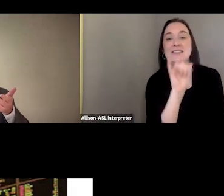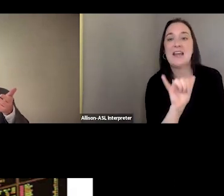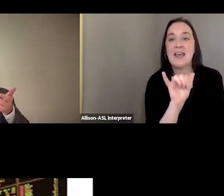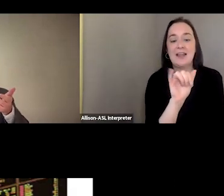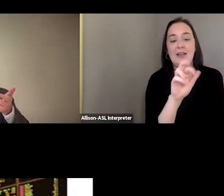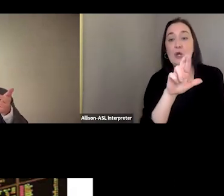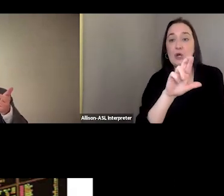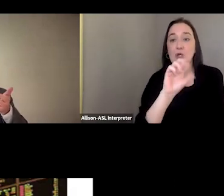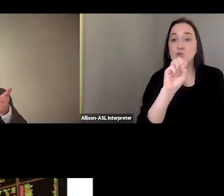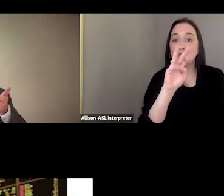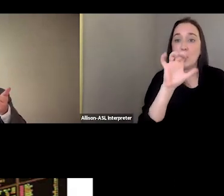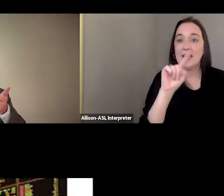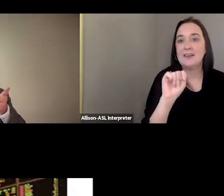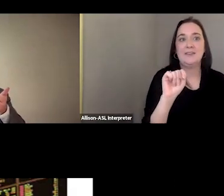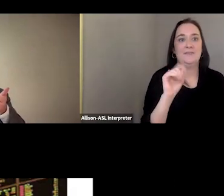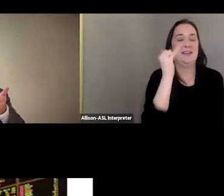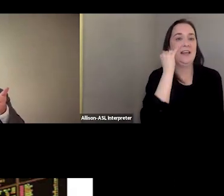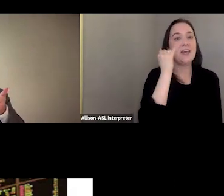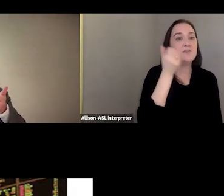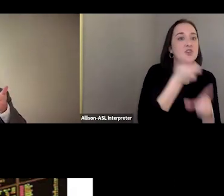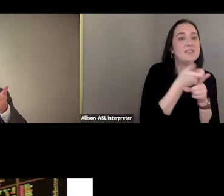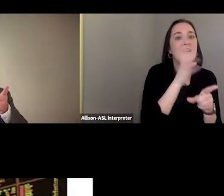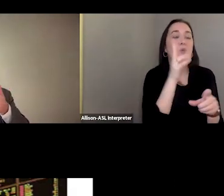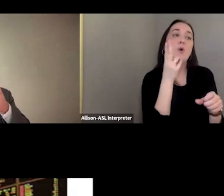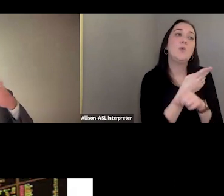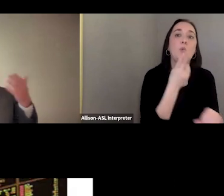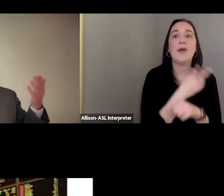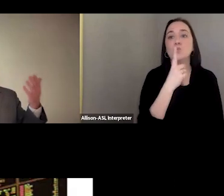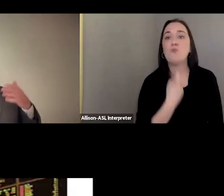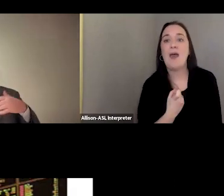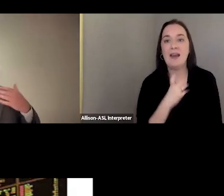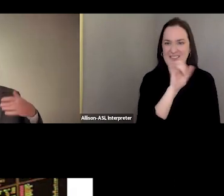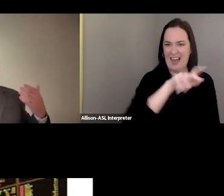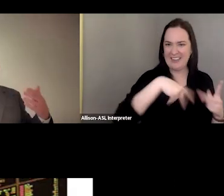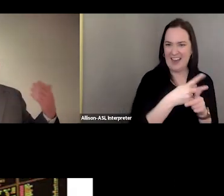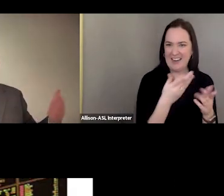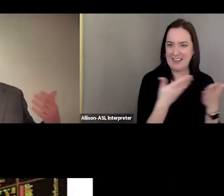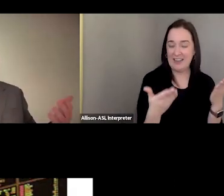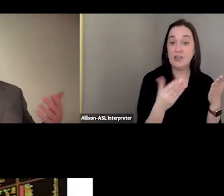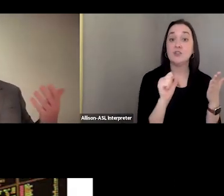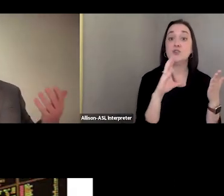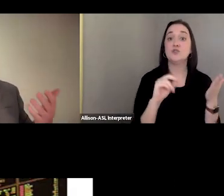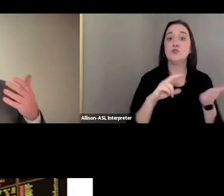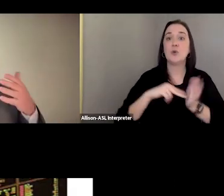and making prop bets and bets in play. That again influence people's ability to make wagers or games